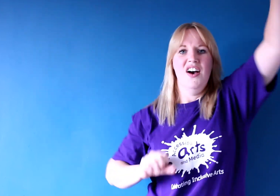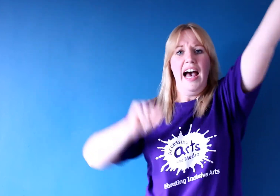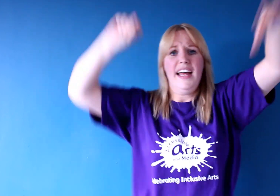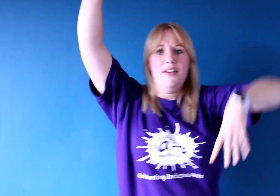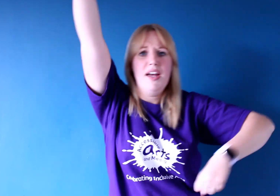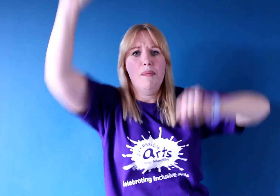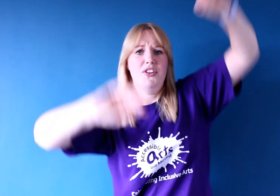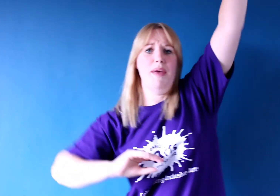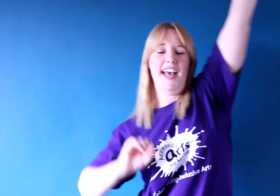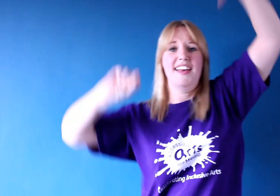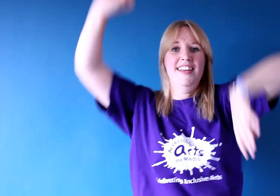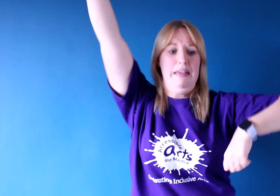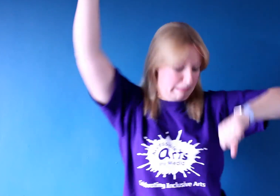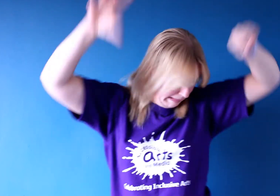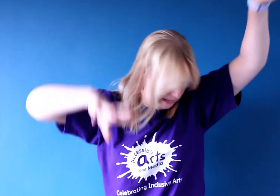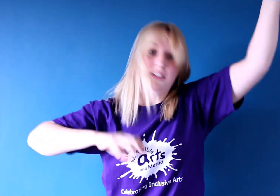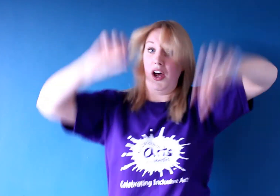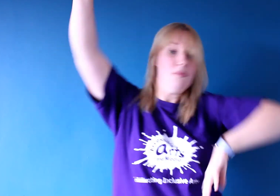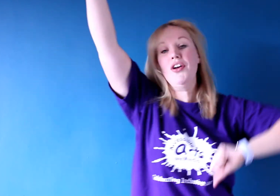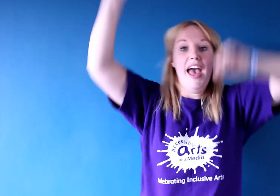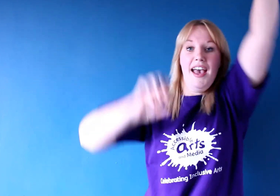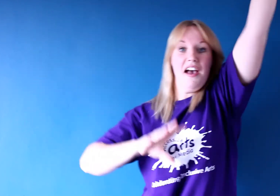And are we at the bottom yet? Nope not yet.